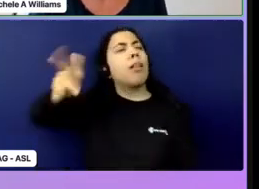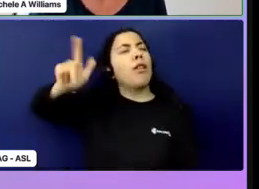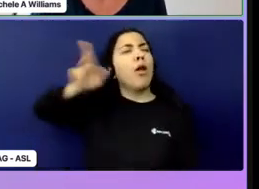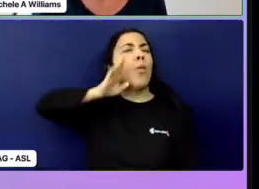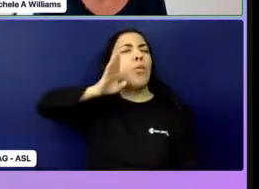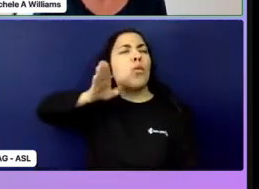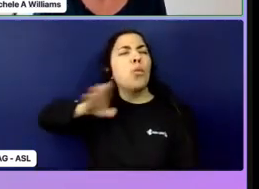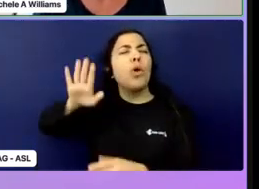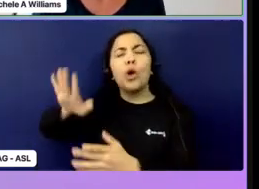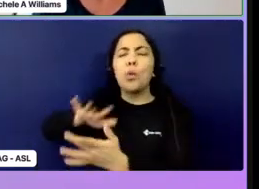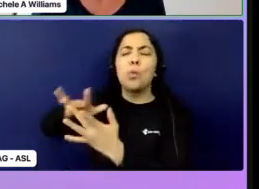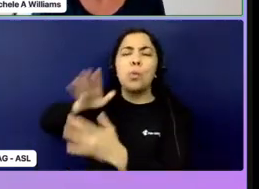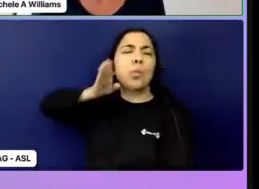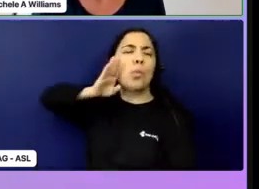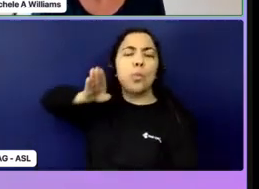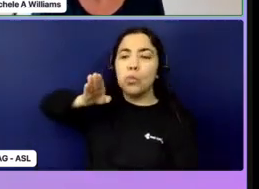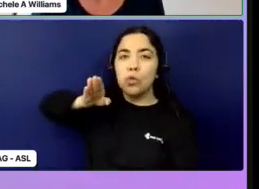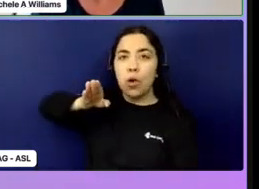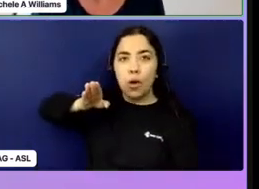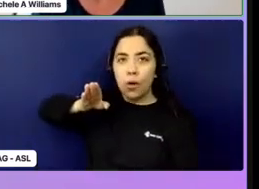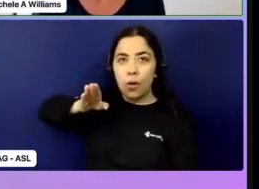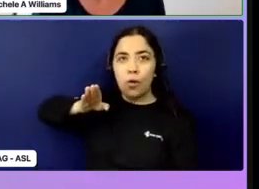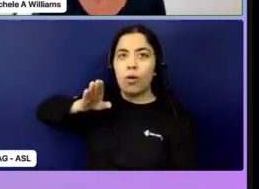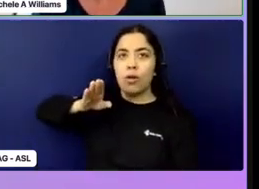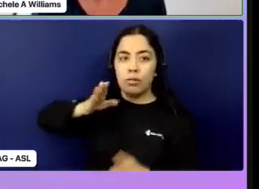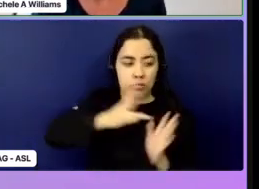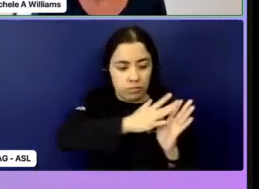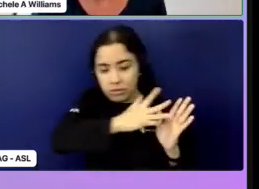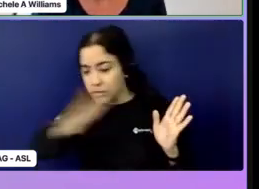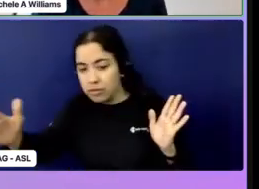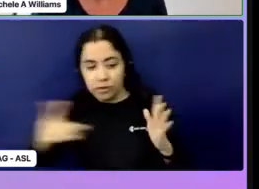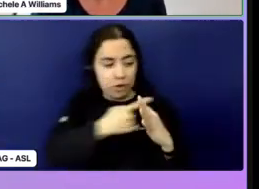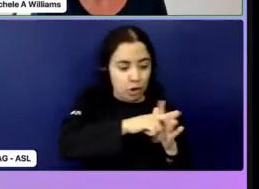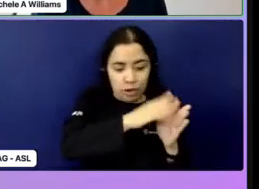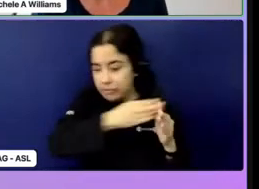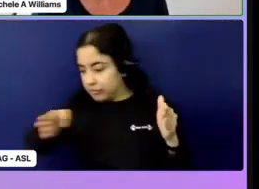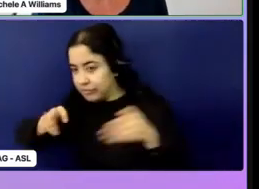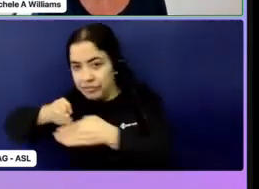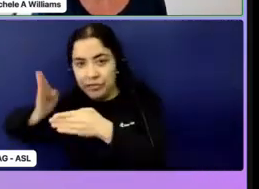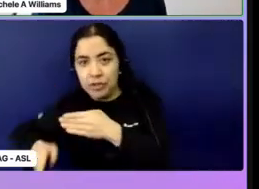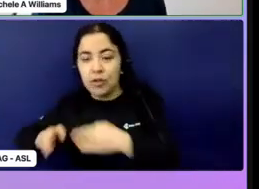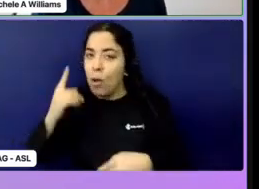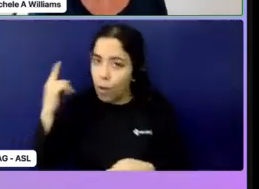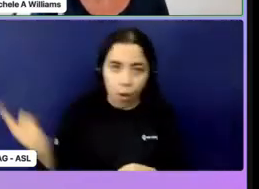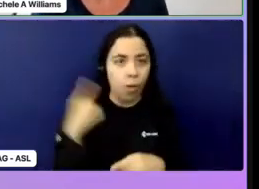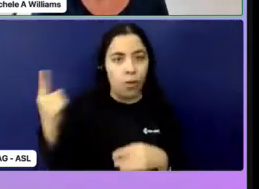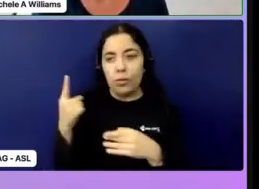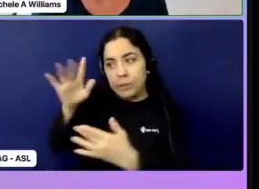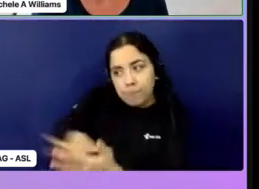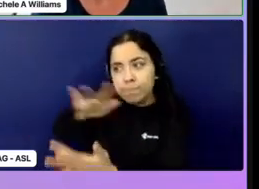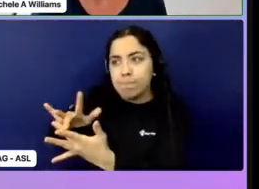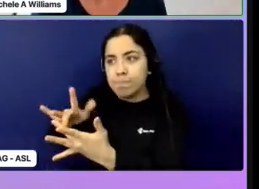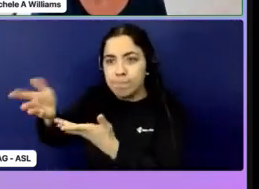research activities. Basically don't get to it later, get to it always. Disability is not